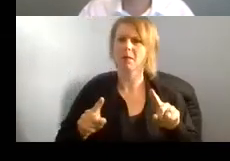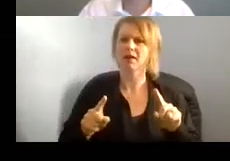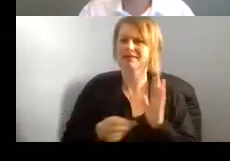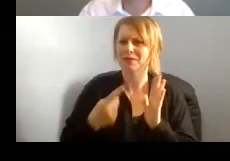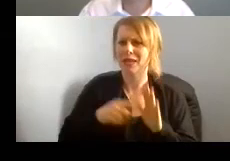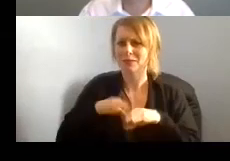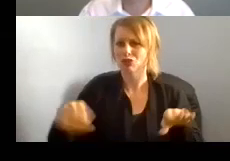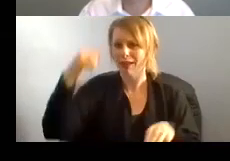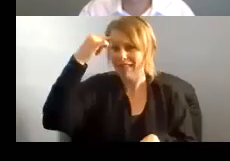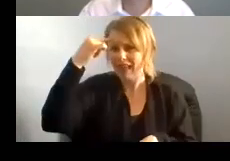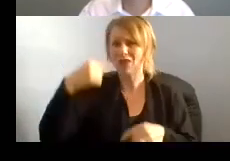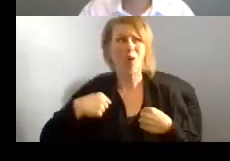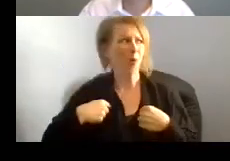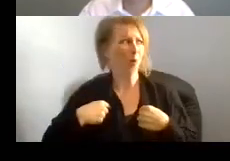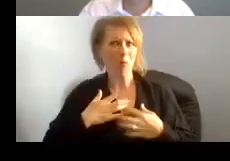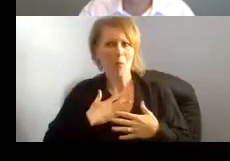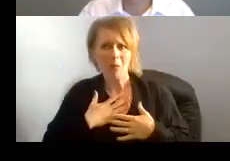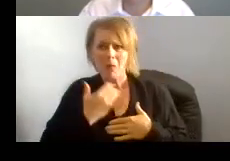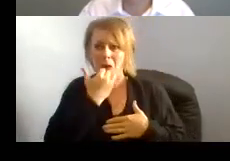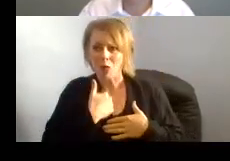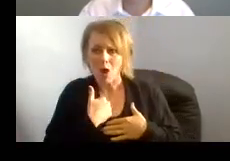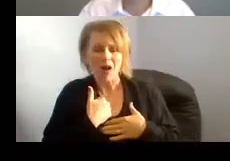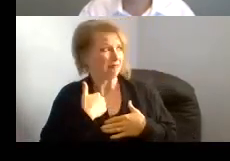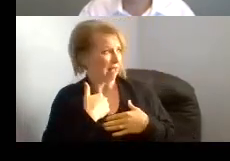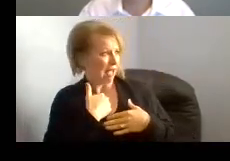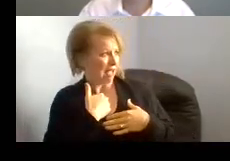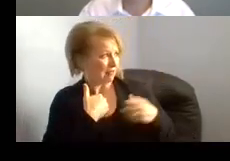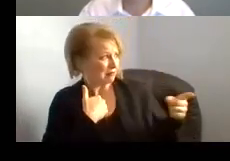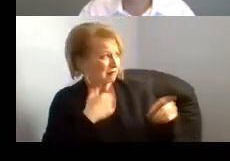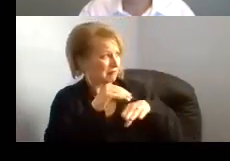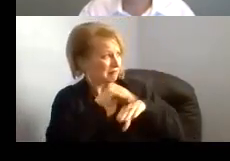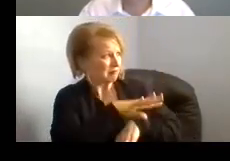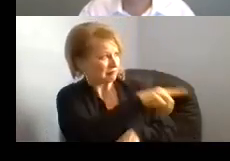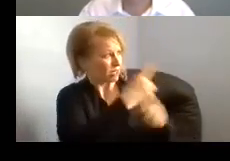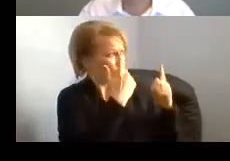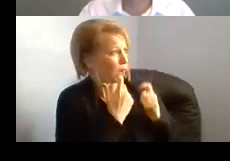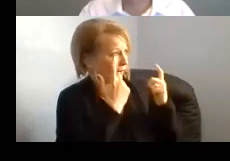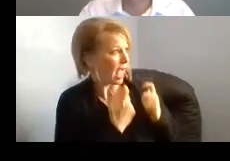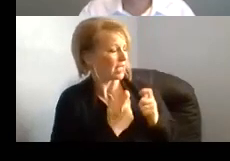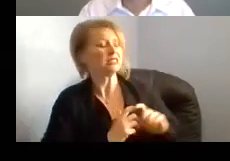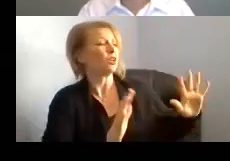I made Mommy cry. I won’t do that again. And then the child tries to reassure and support the parent and will